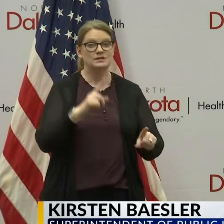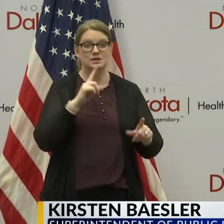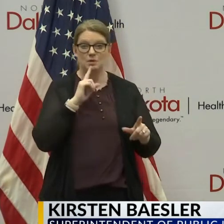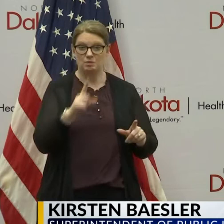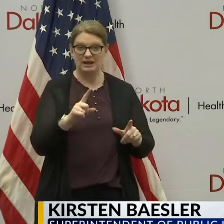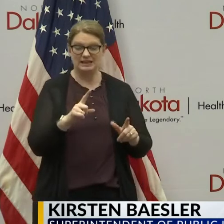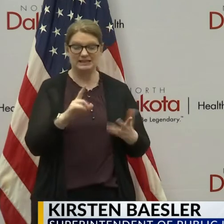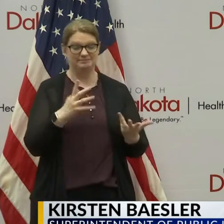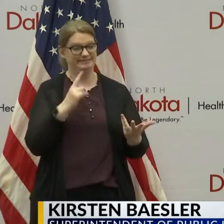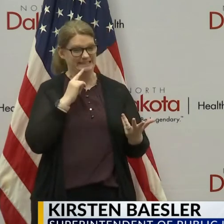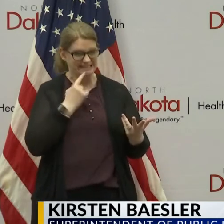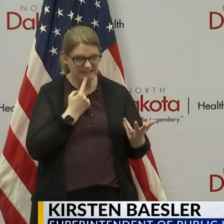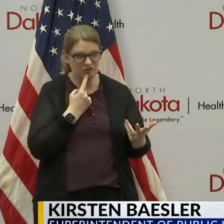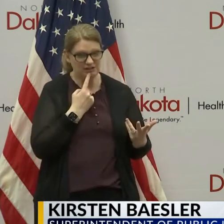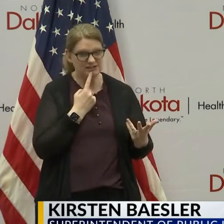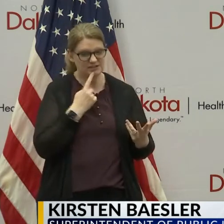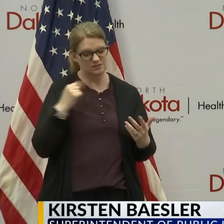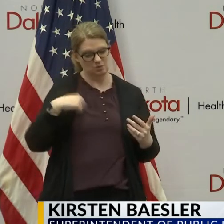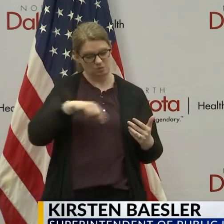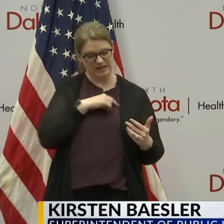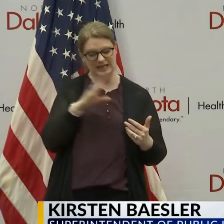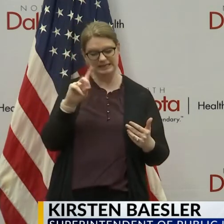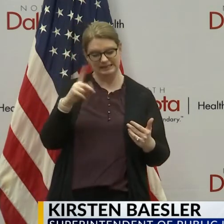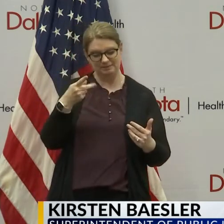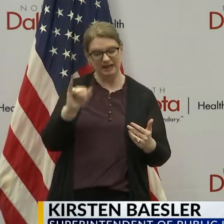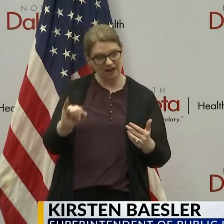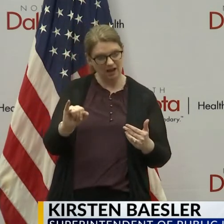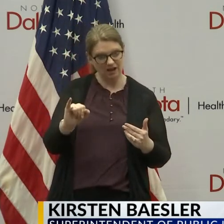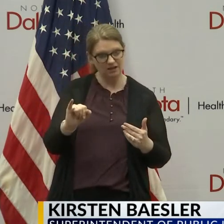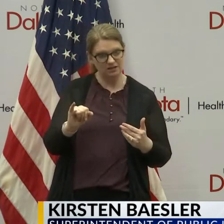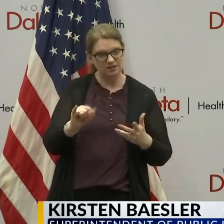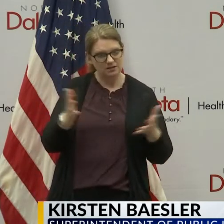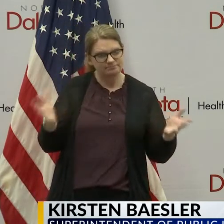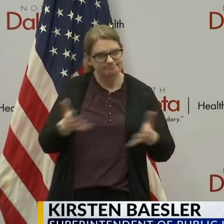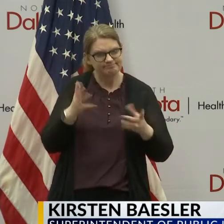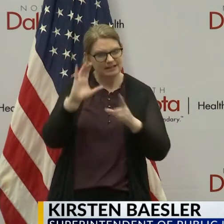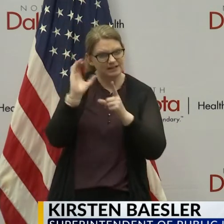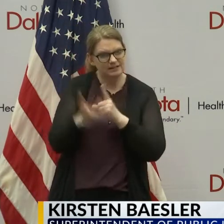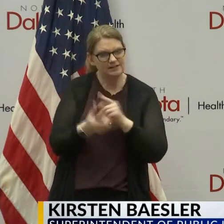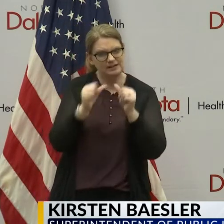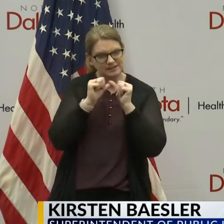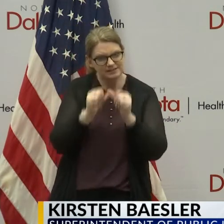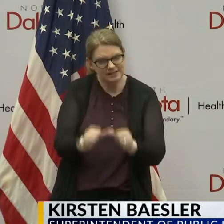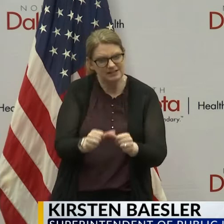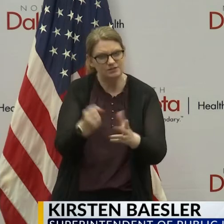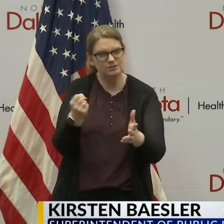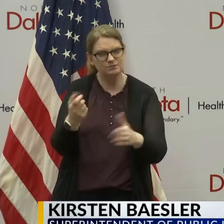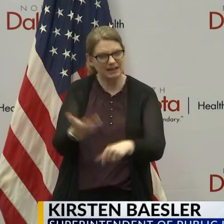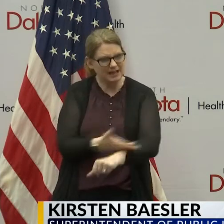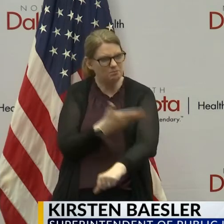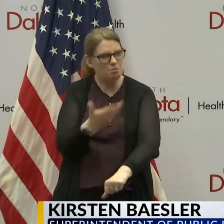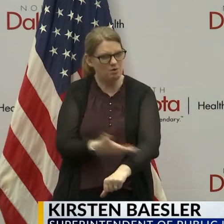THANK YOU GOVERNOR. FIRST I WANT TO EMPHASIZE THIS DECISION TO REQUEST AN EXECUTIVE ORDER FROM THE GOVERNOR ON THIS ISSUE WAS NOT TAKEN LIGHTLY.